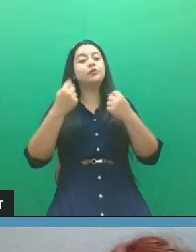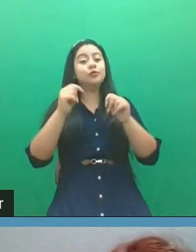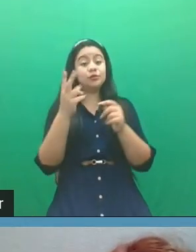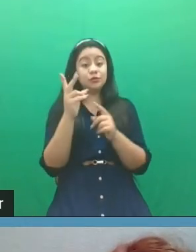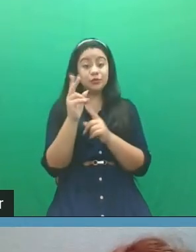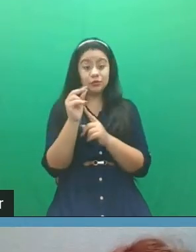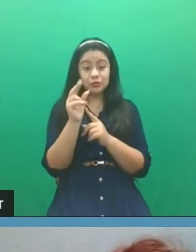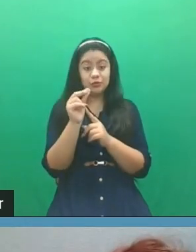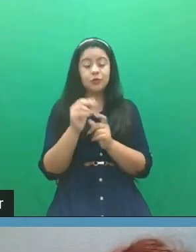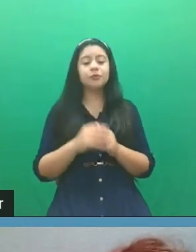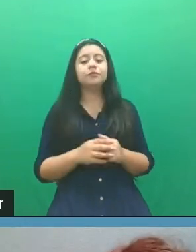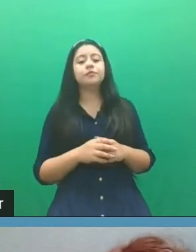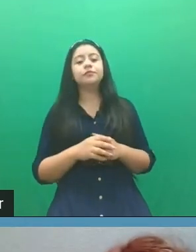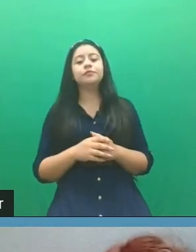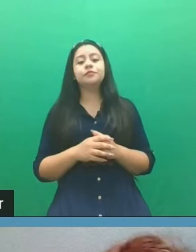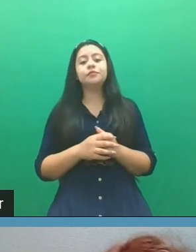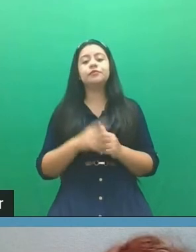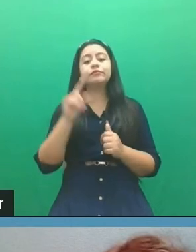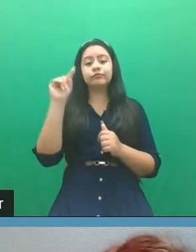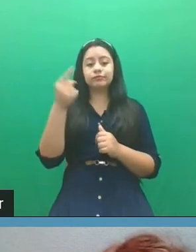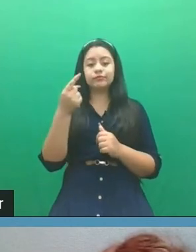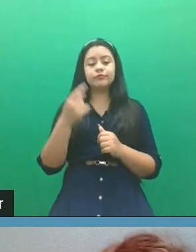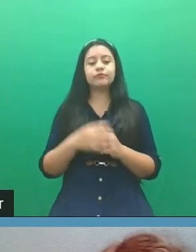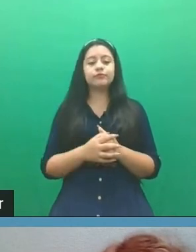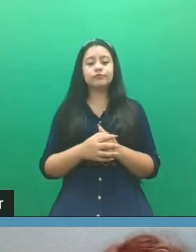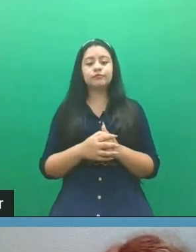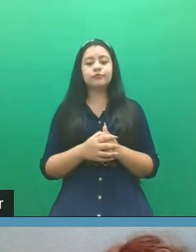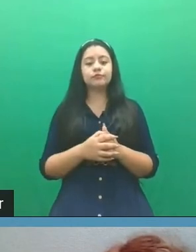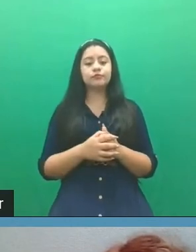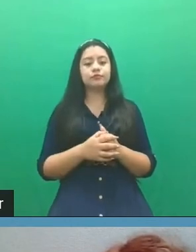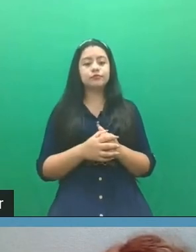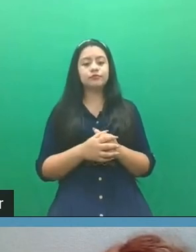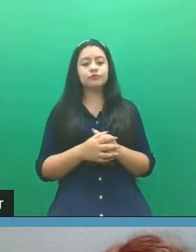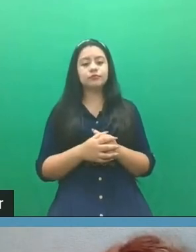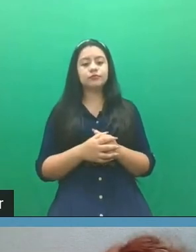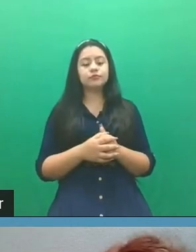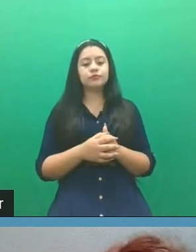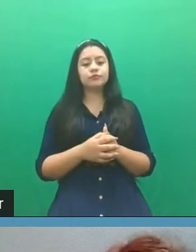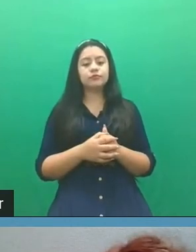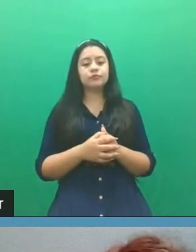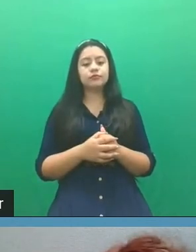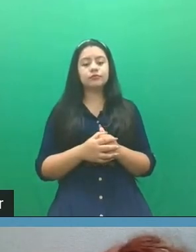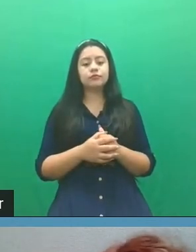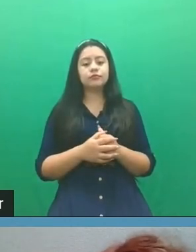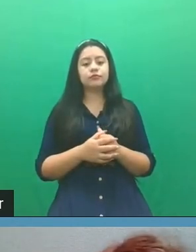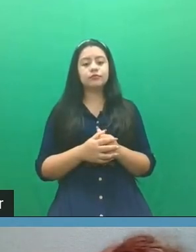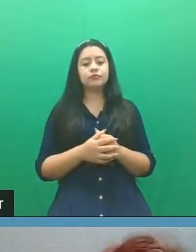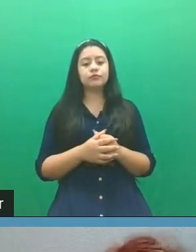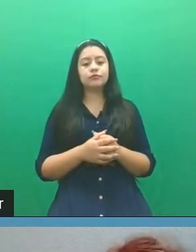in. First and this has come in kind of in multiple forms but can maybe each of you share